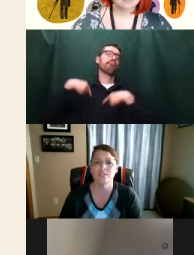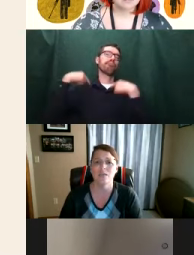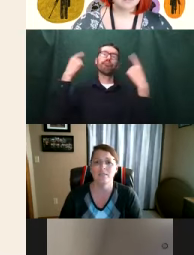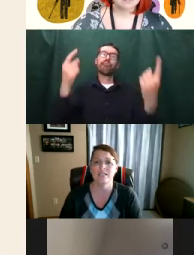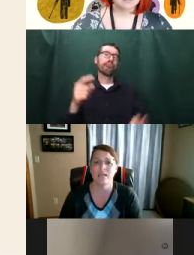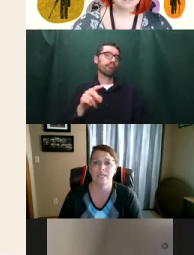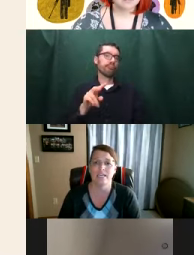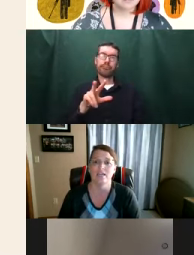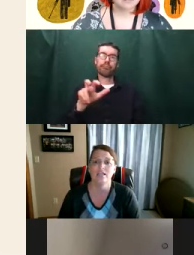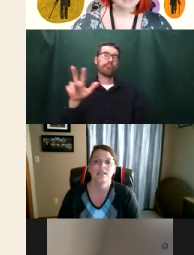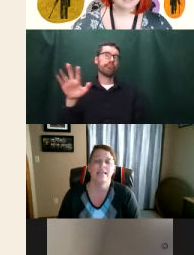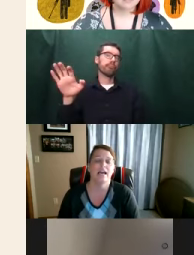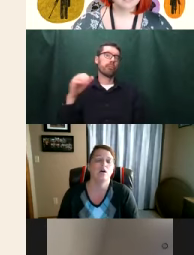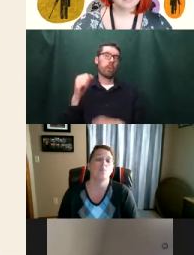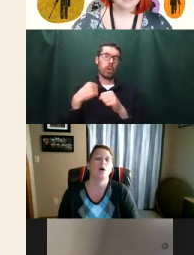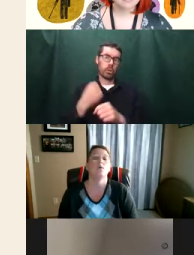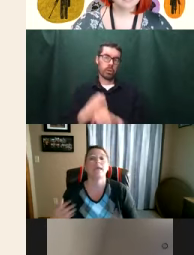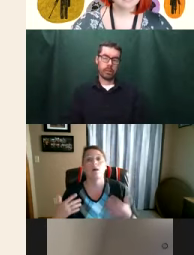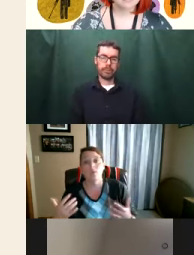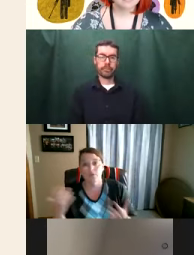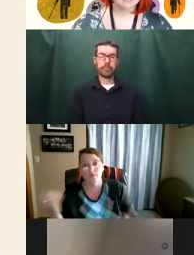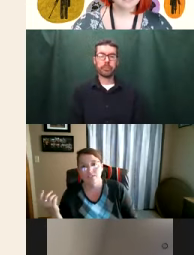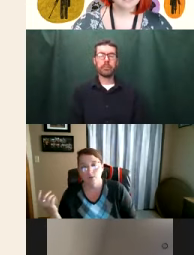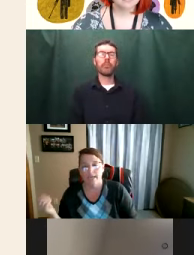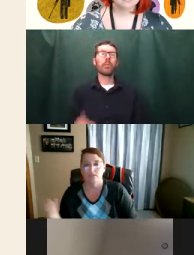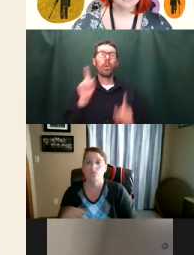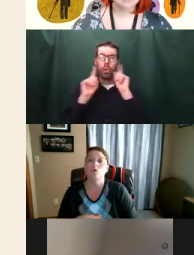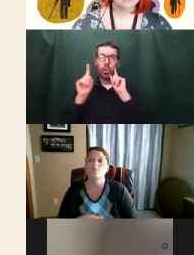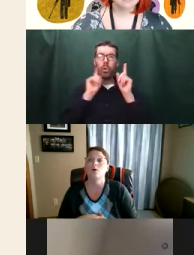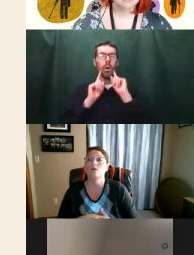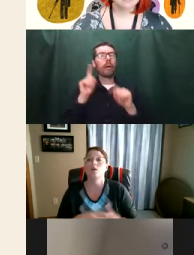time and time again that, um, oh, we can't wait for things to go back to normal, when,